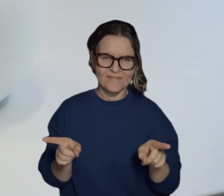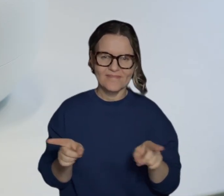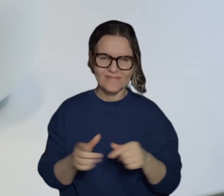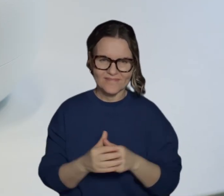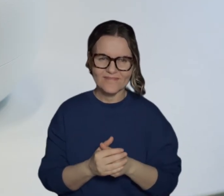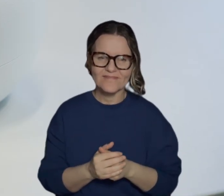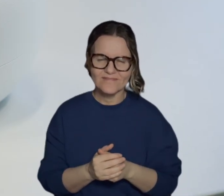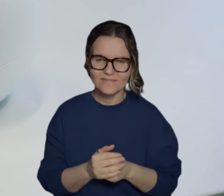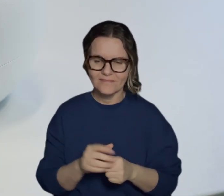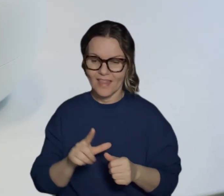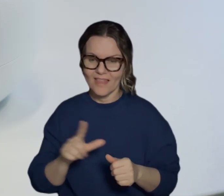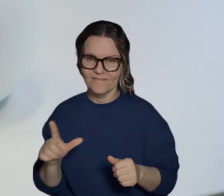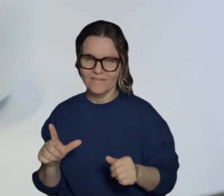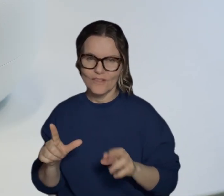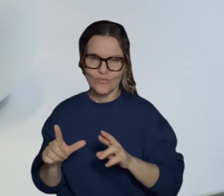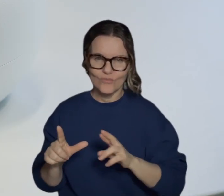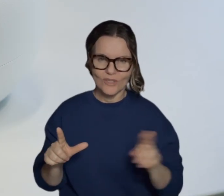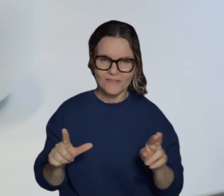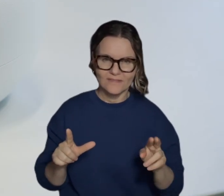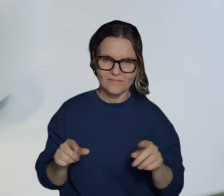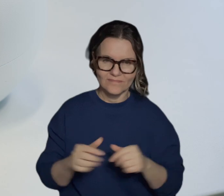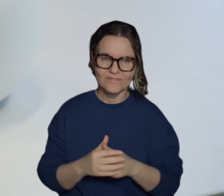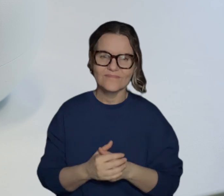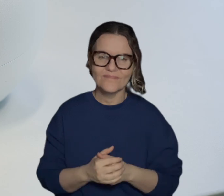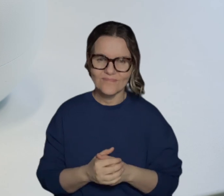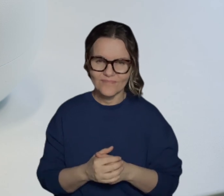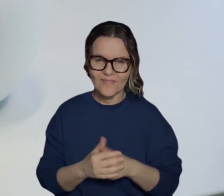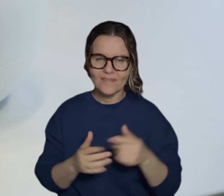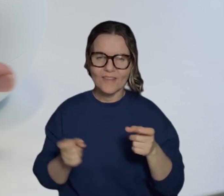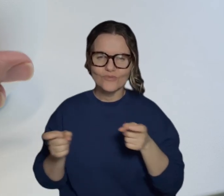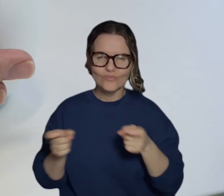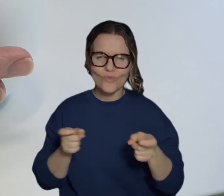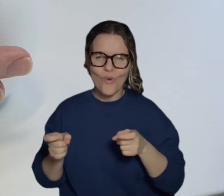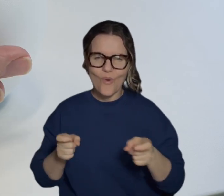here to show you the vacuum level and timer you have your indicator for your left or your right